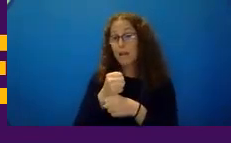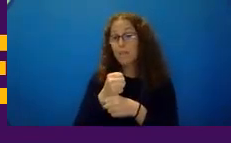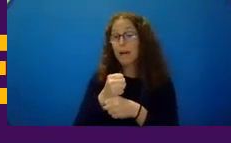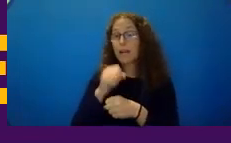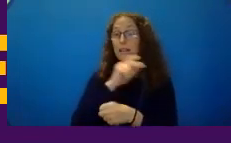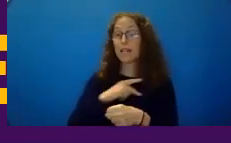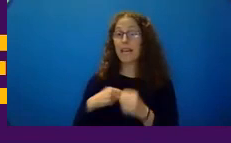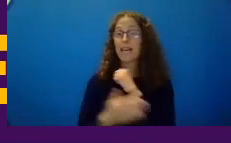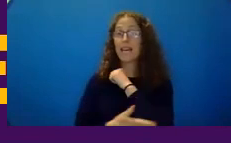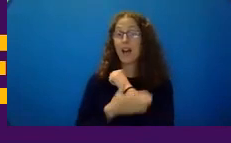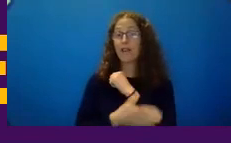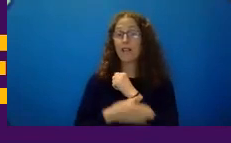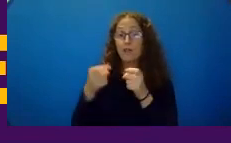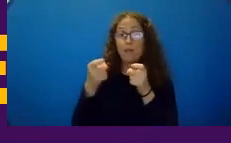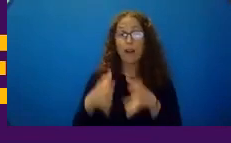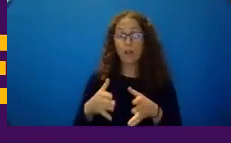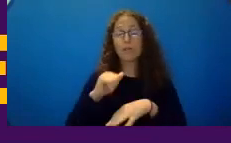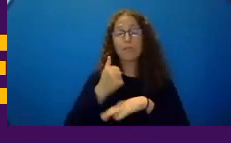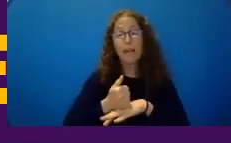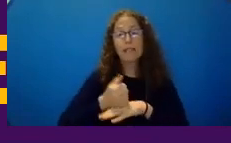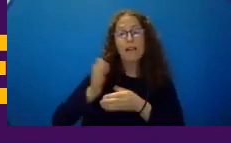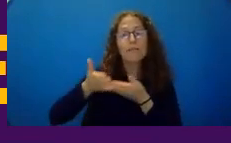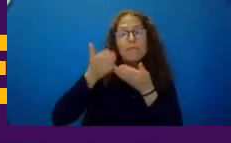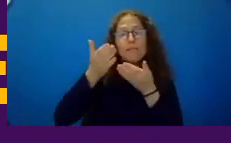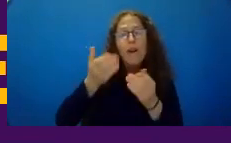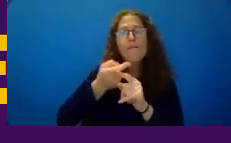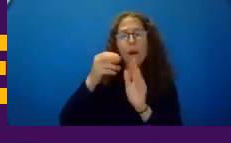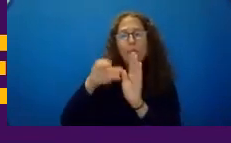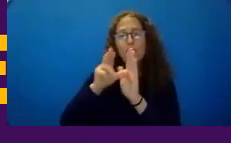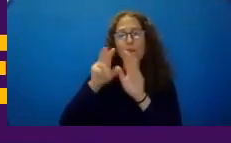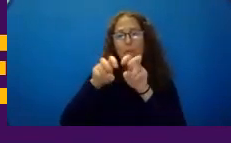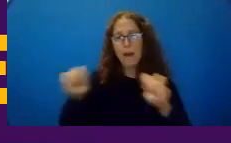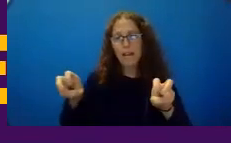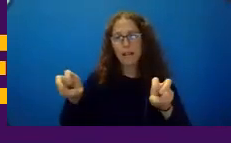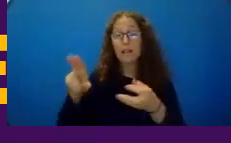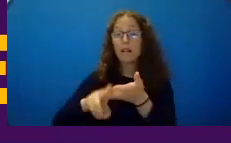STAFF THAT WORK AT KING COUNTY , AND WITH THE CAVEAT THAT THE FINAL SELECTION WILL BE INFORMED BY KING COUNTY